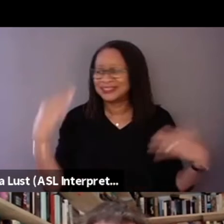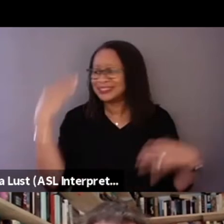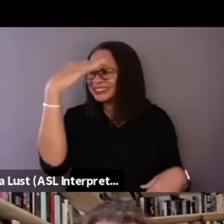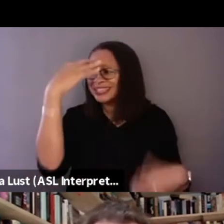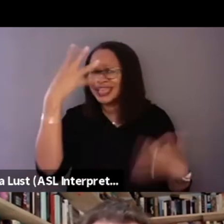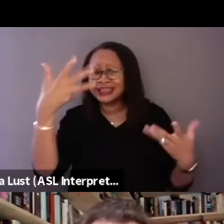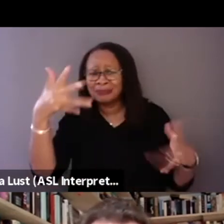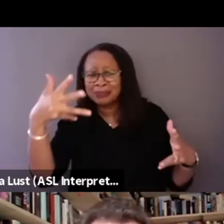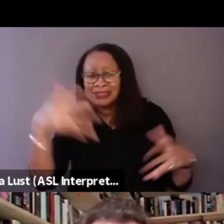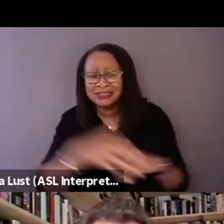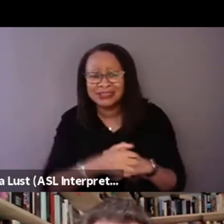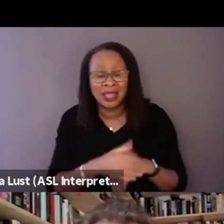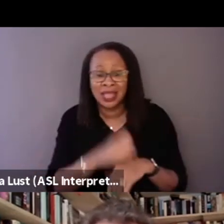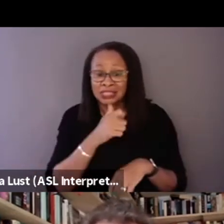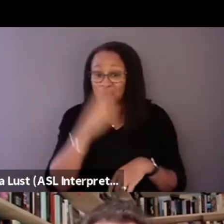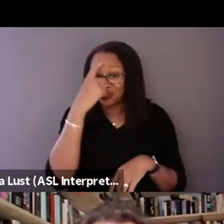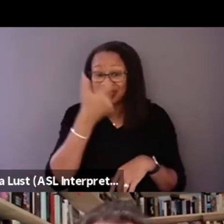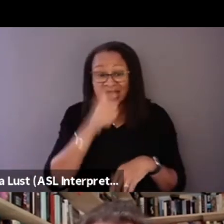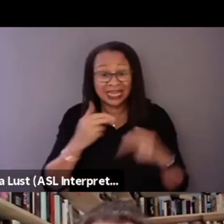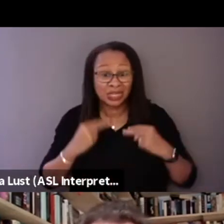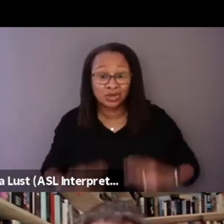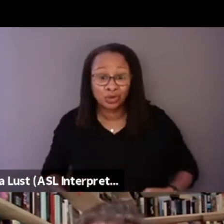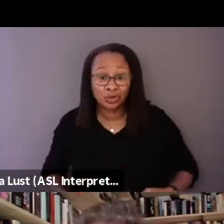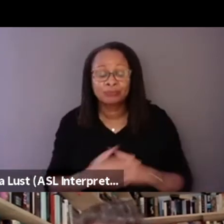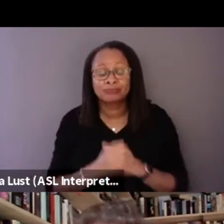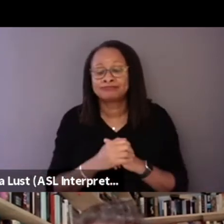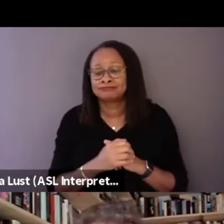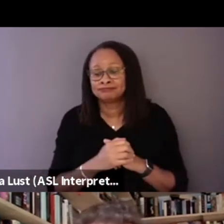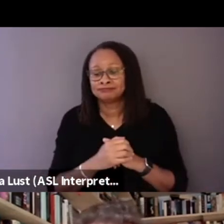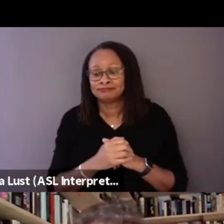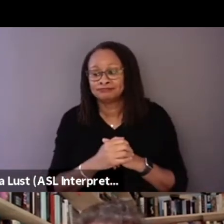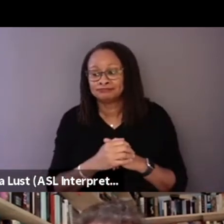And I don't think any human being has normalized